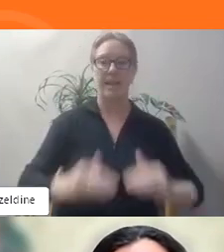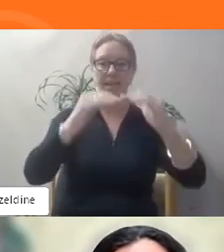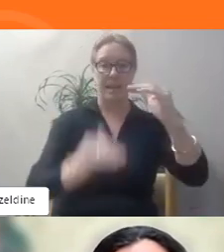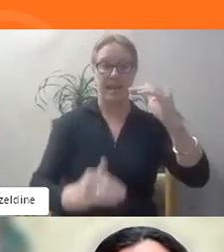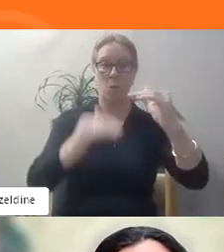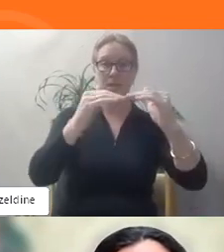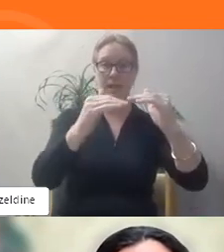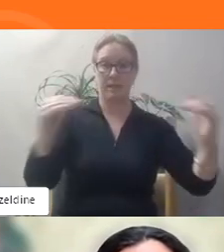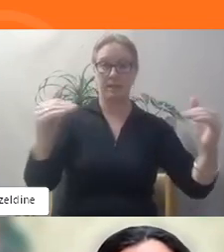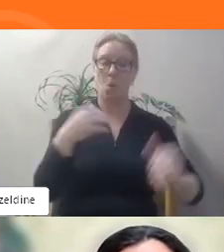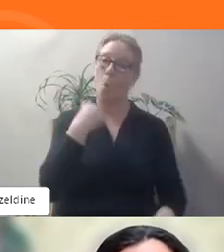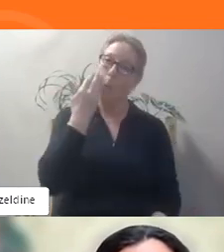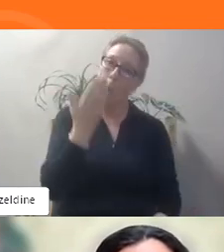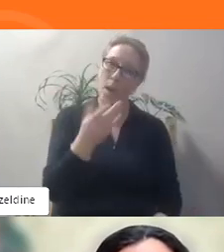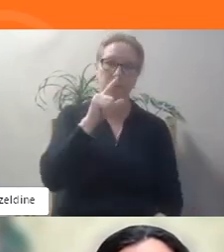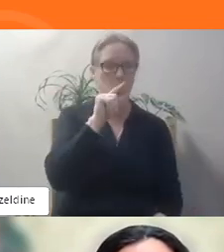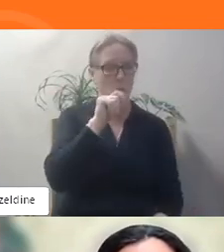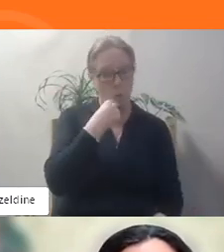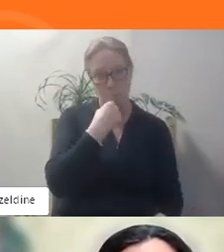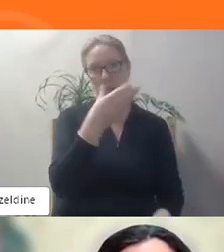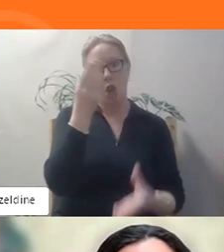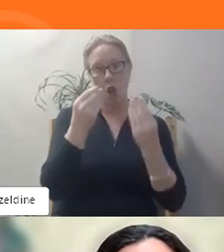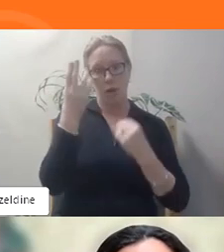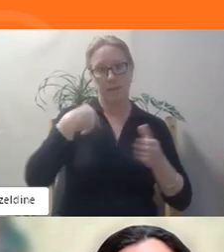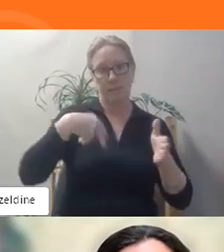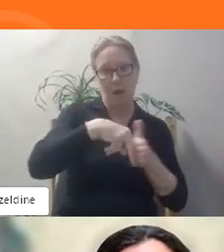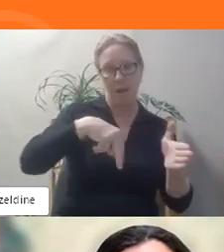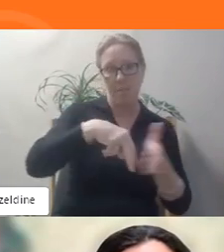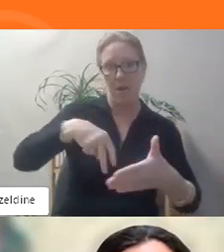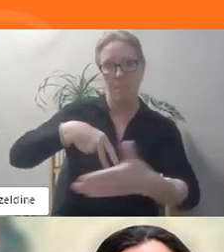where there will always be those learners who have barriers to learning.